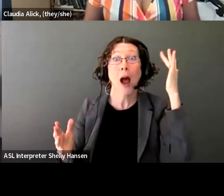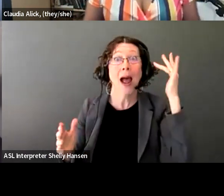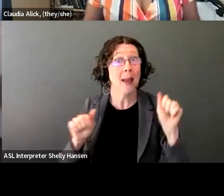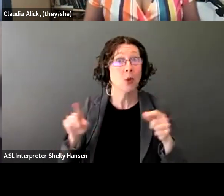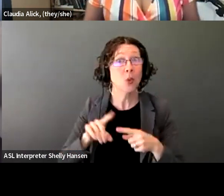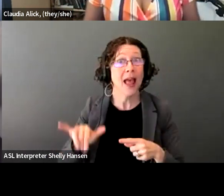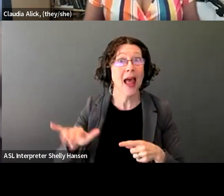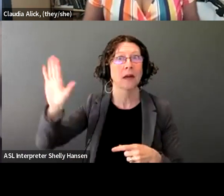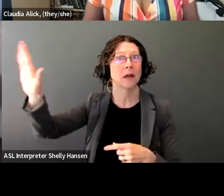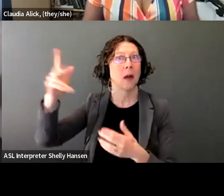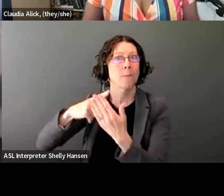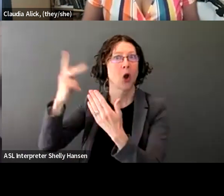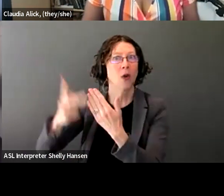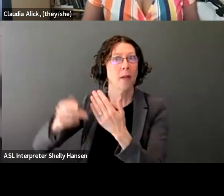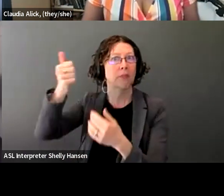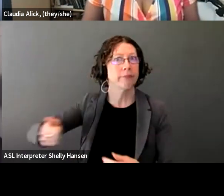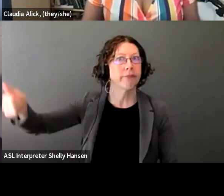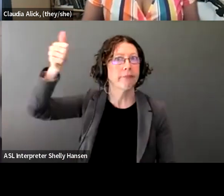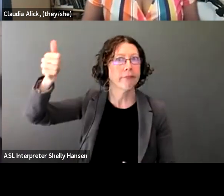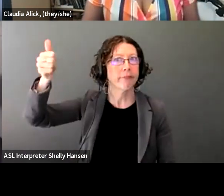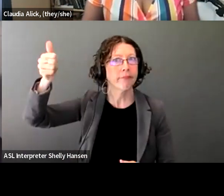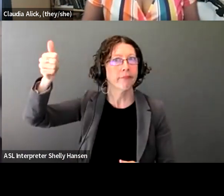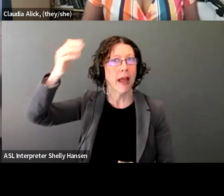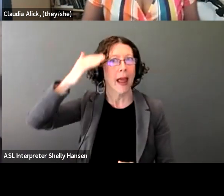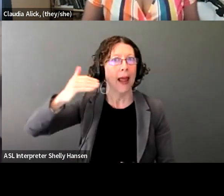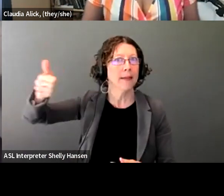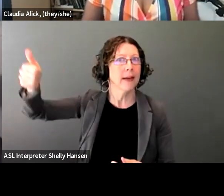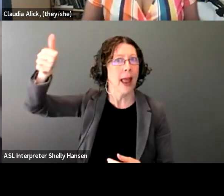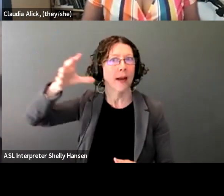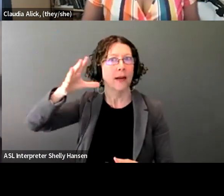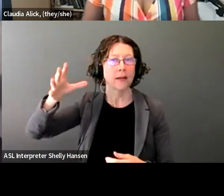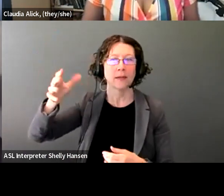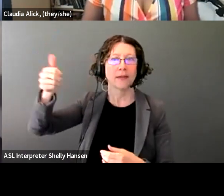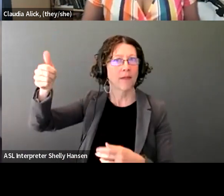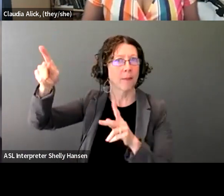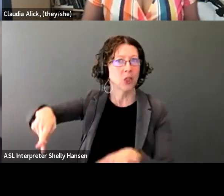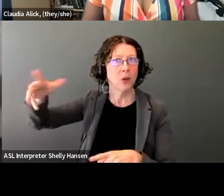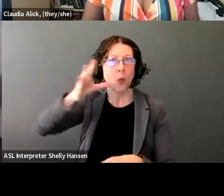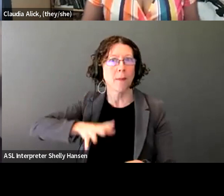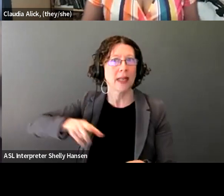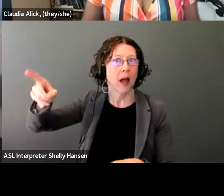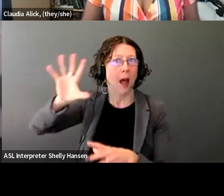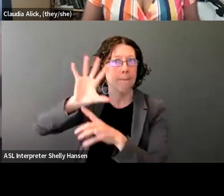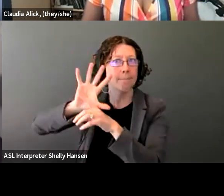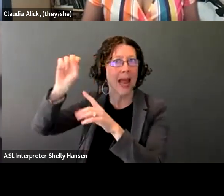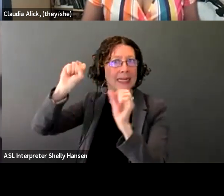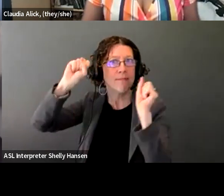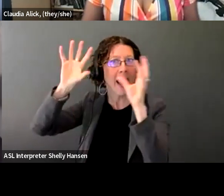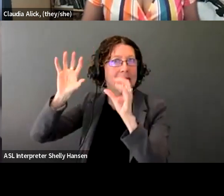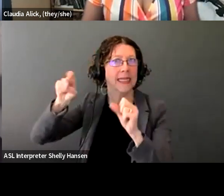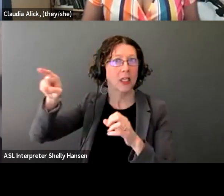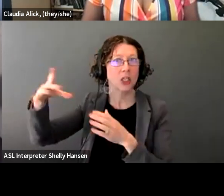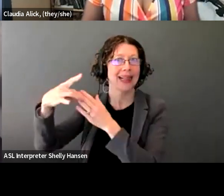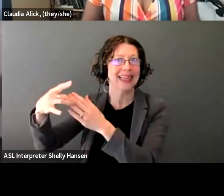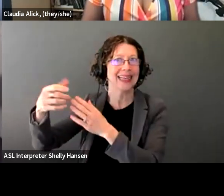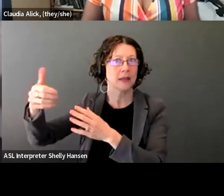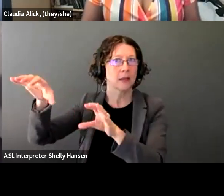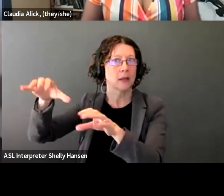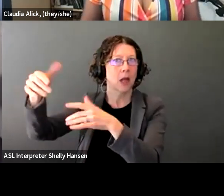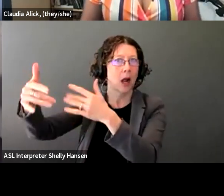She is an amazing woman who leads with empathy and every step of the way.